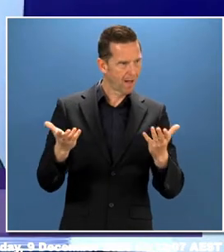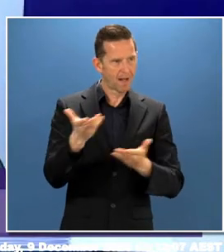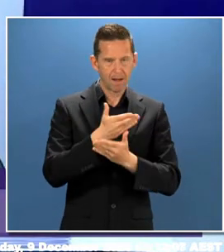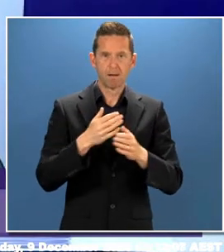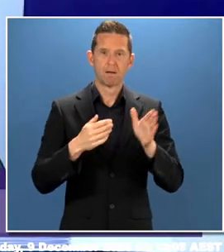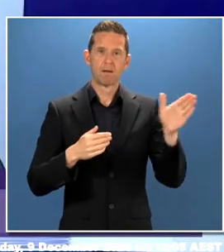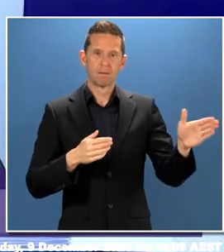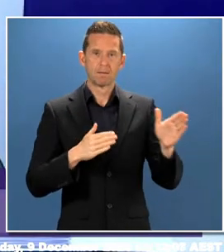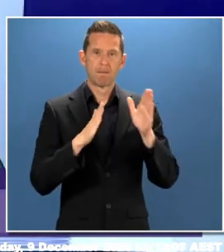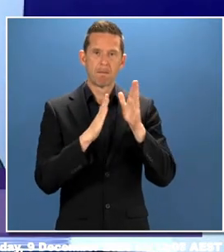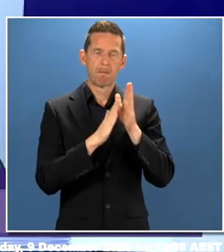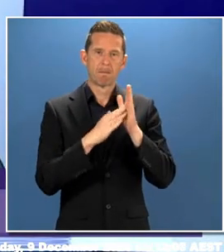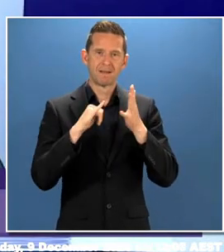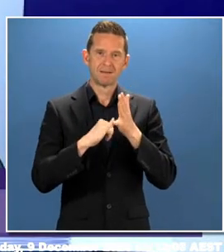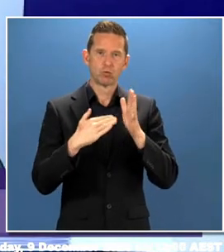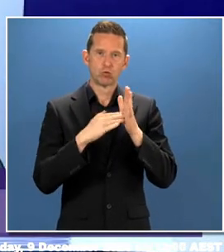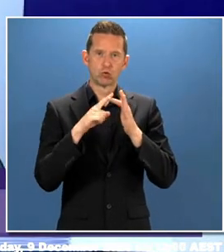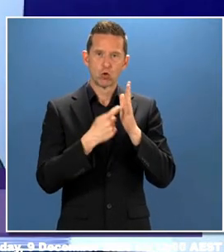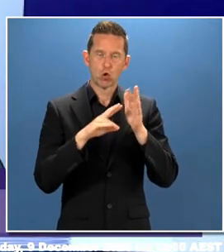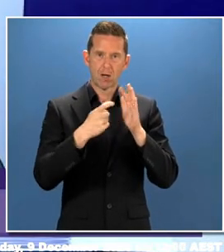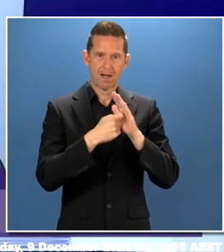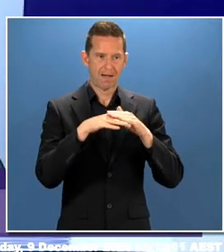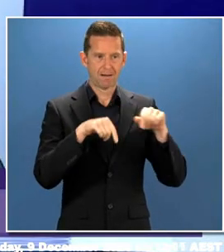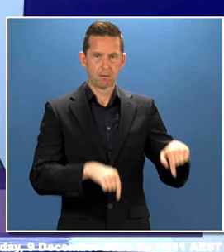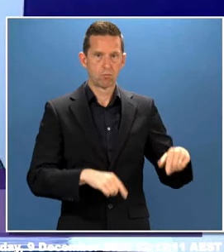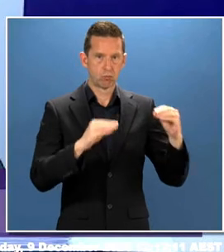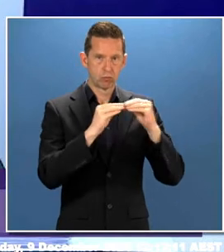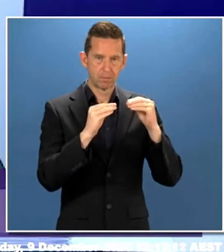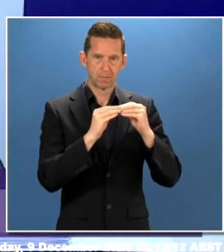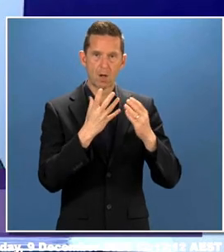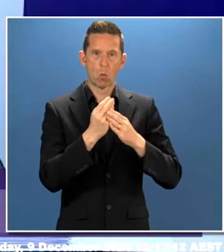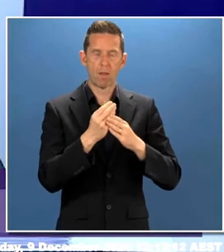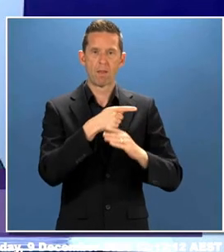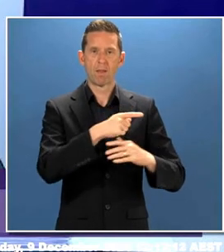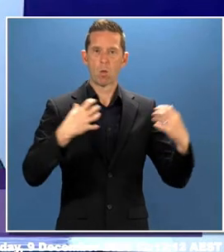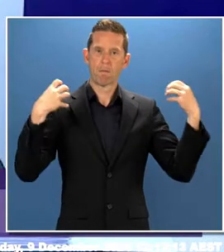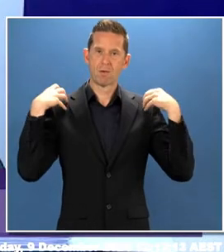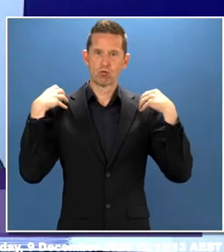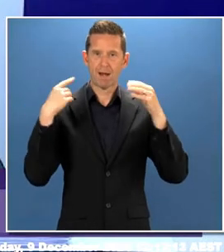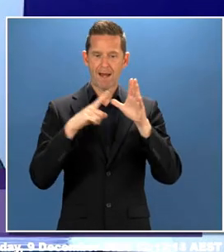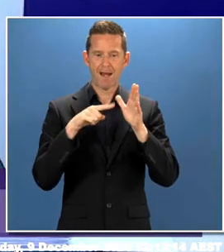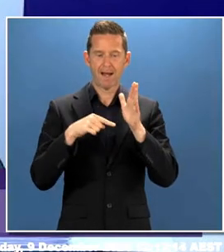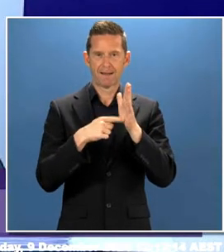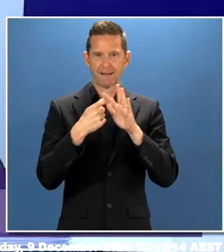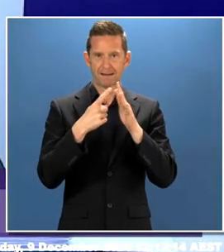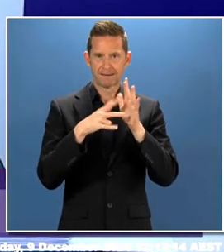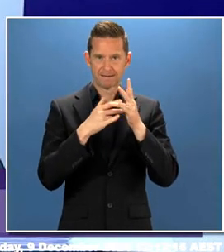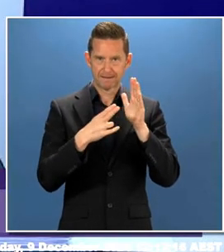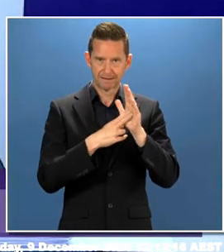hearing room together with Commissioner Atkinson. Commissioner Galbally, who I hope you can see on screen,